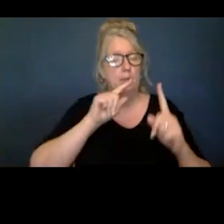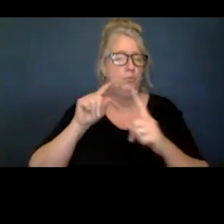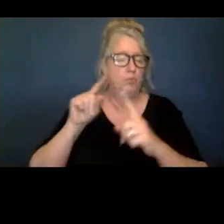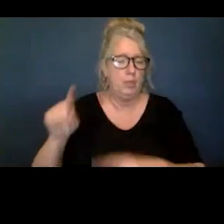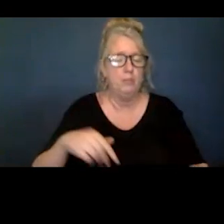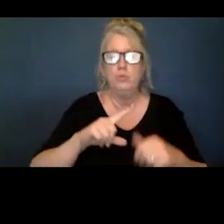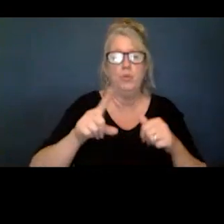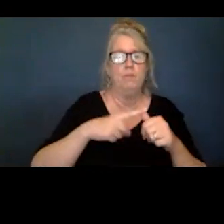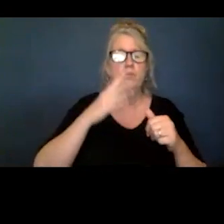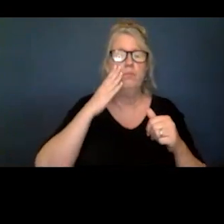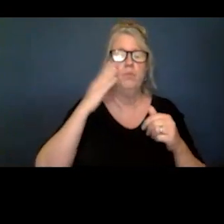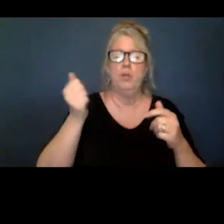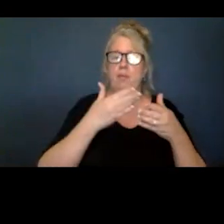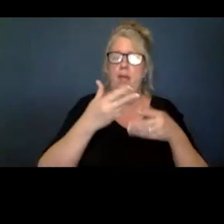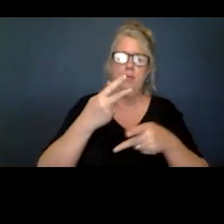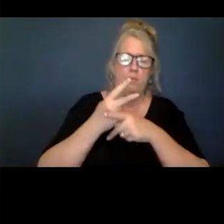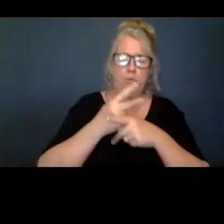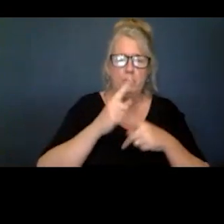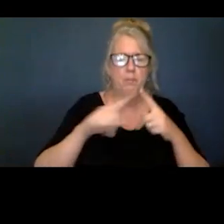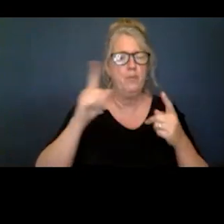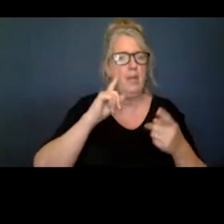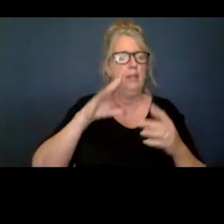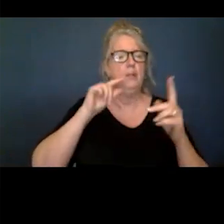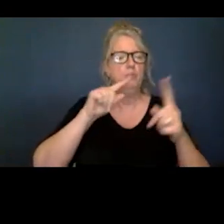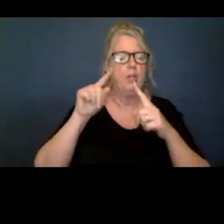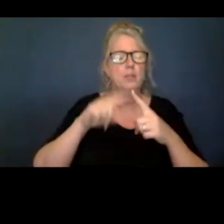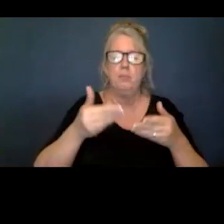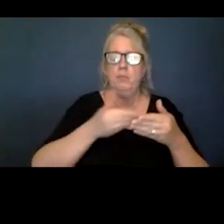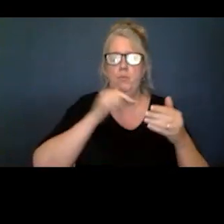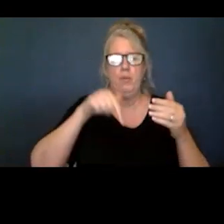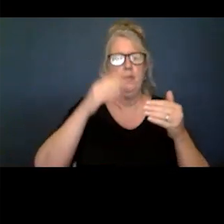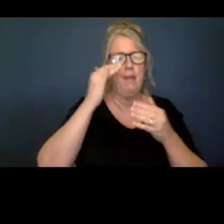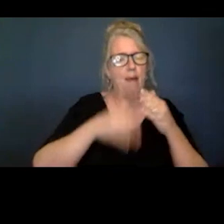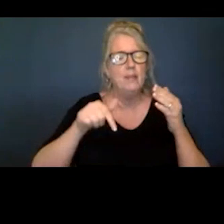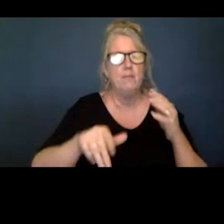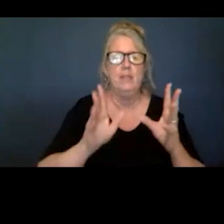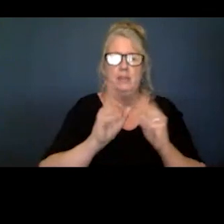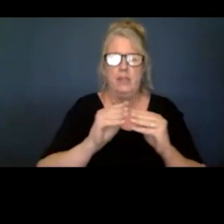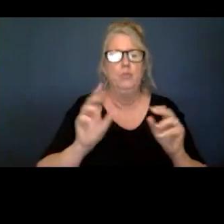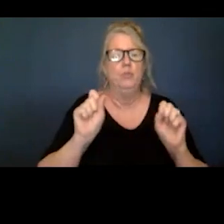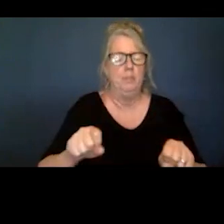let's overview the session's objectives. By the end of this session, you should be able to, one,